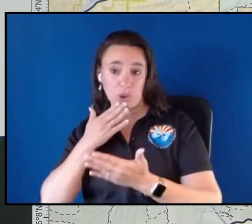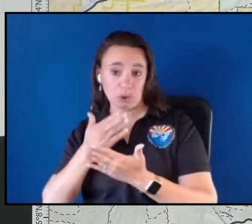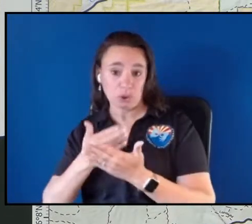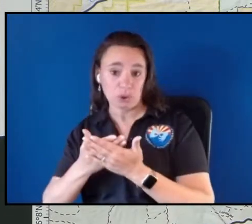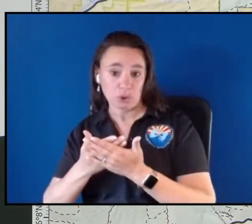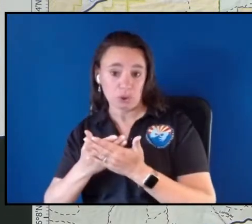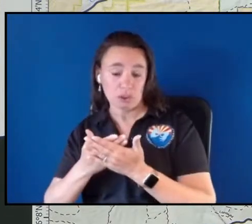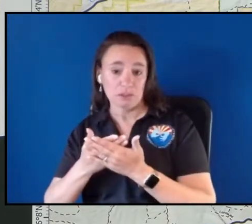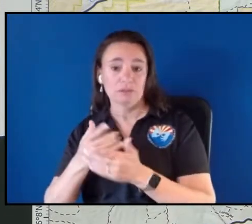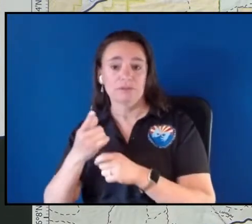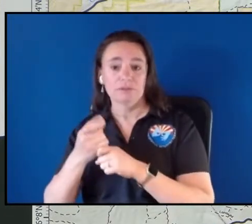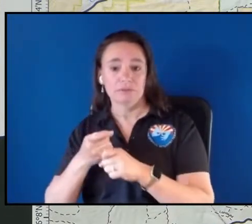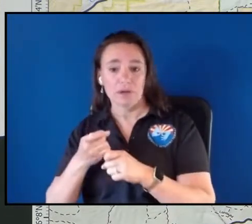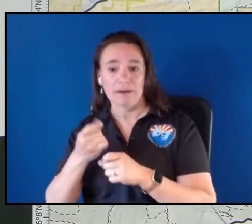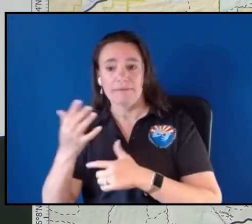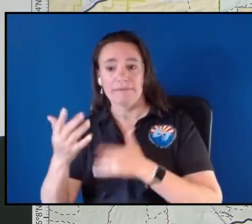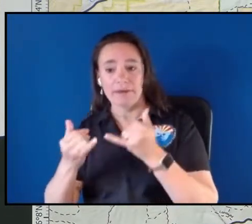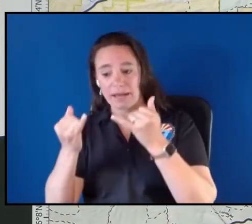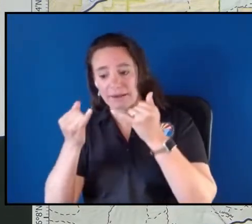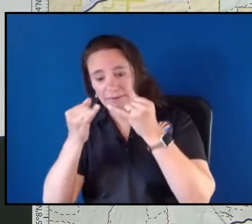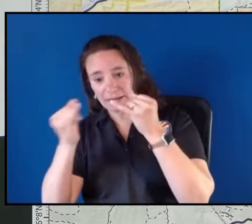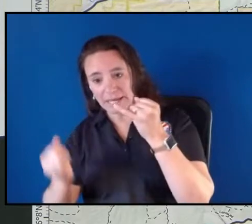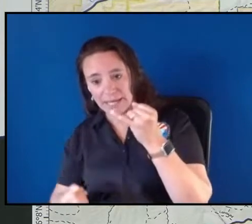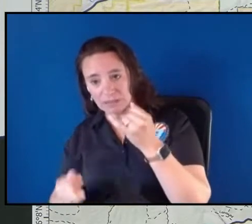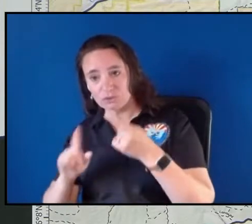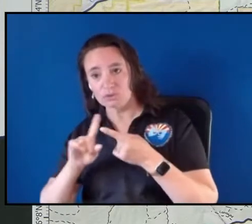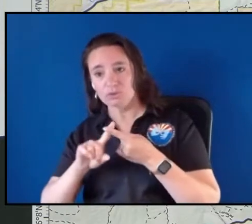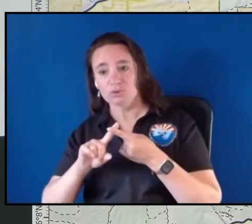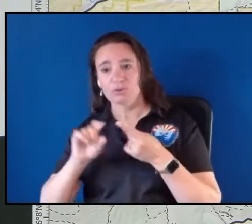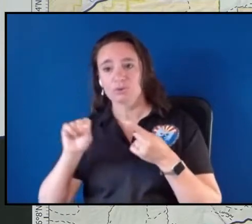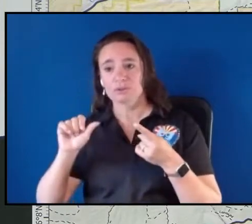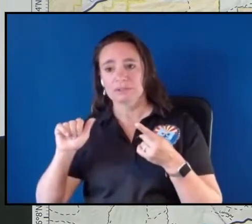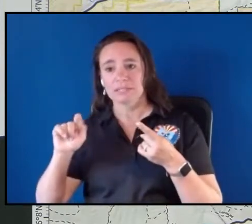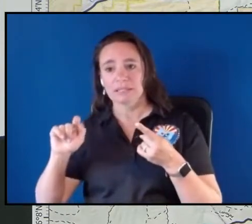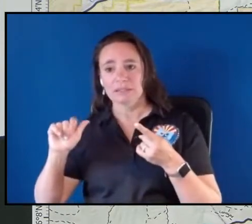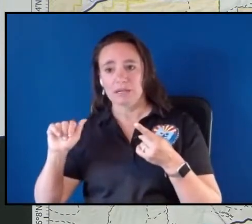down to the Santa Barbara Road and then up to the upper Llano Ridge